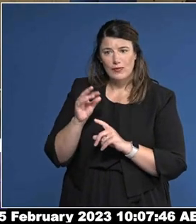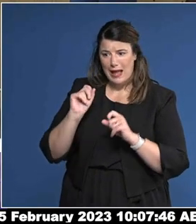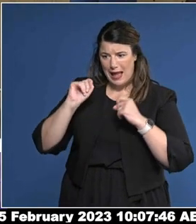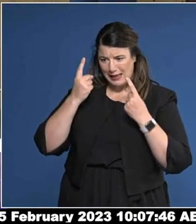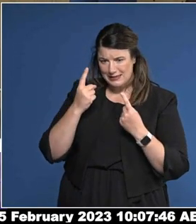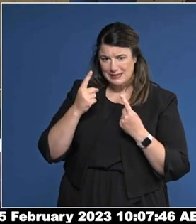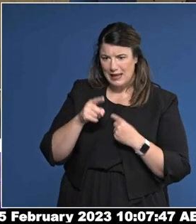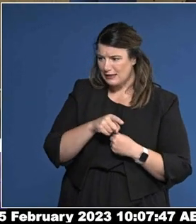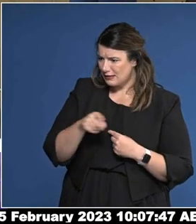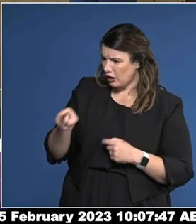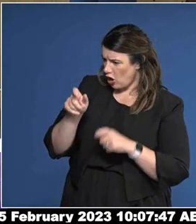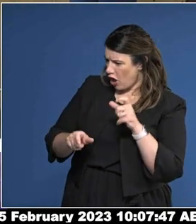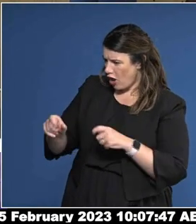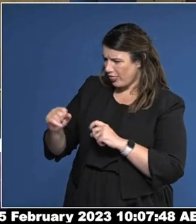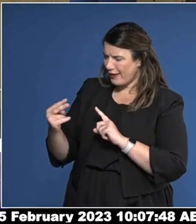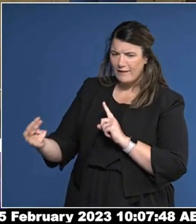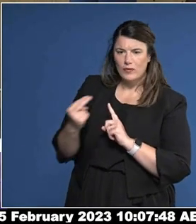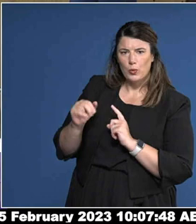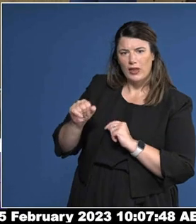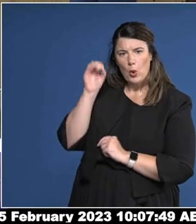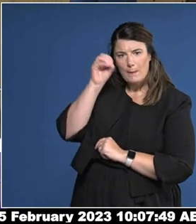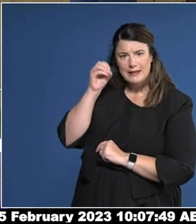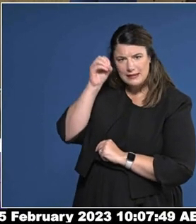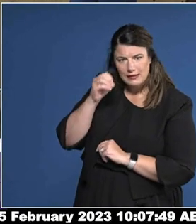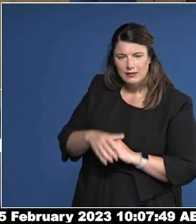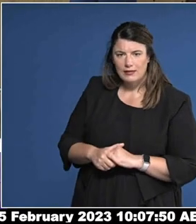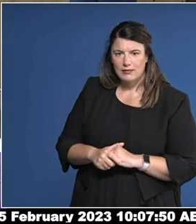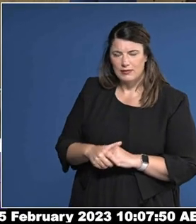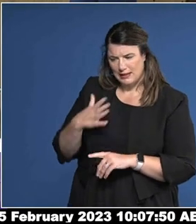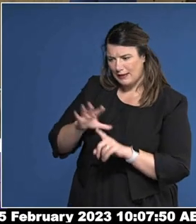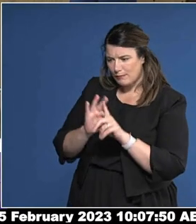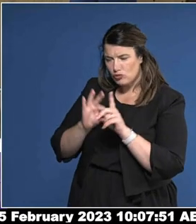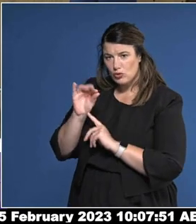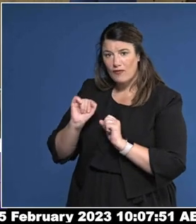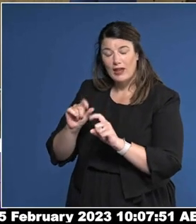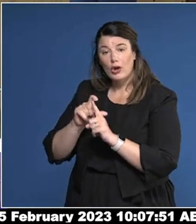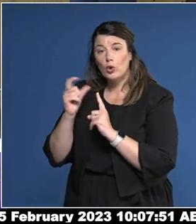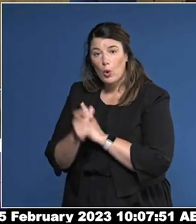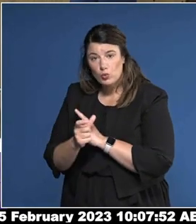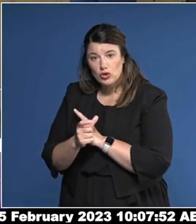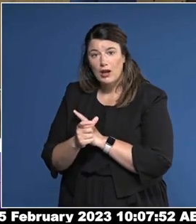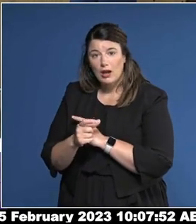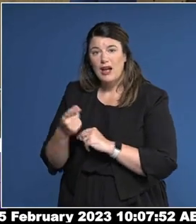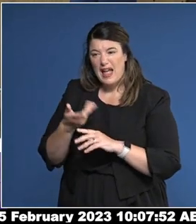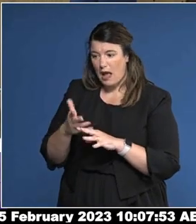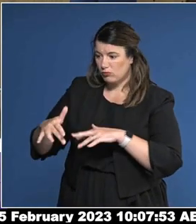its client. It needed to work on its culture, and it needed to work on its communication. Then he said: